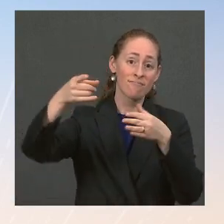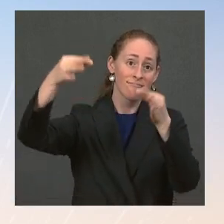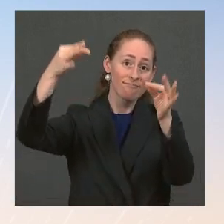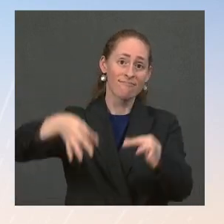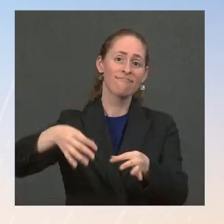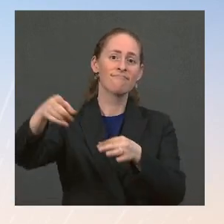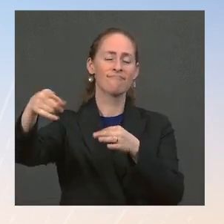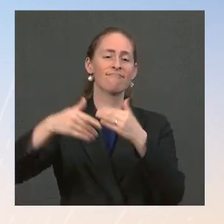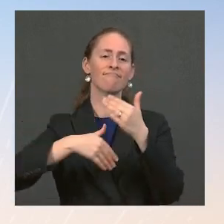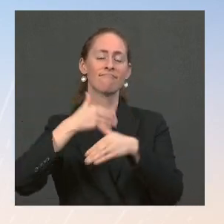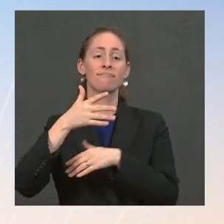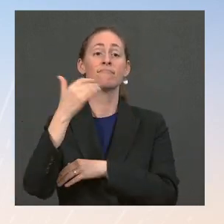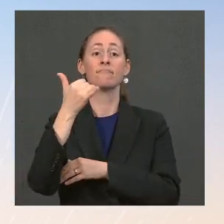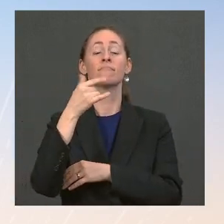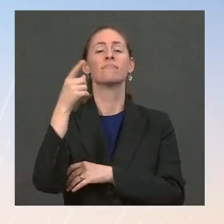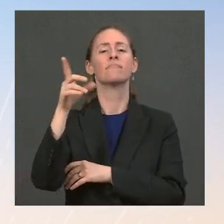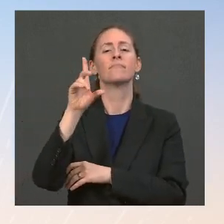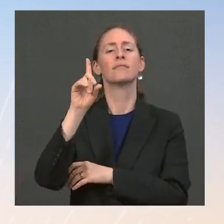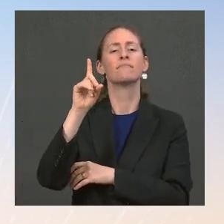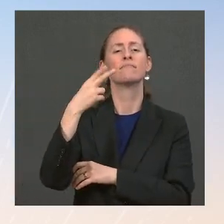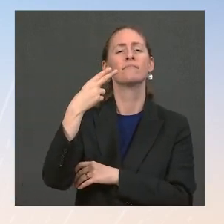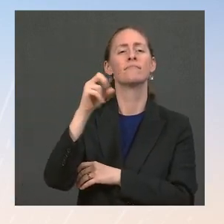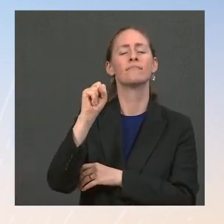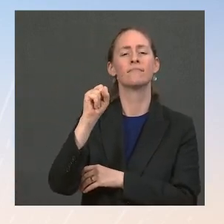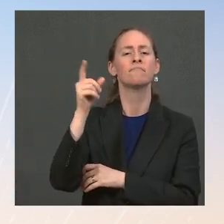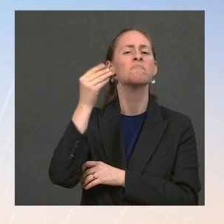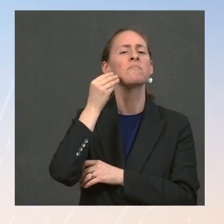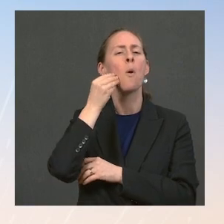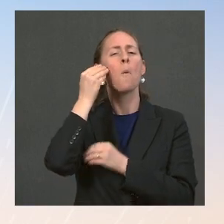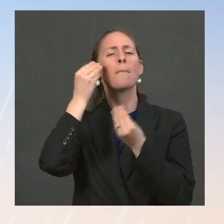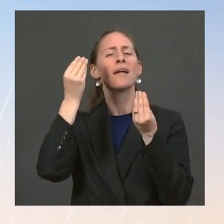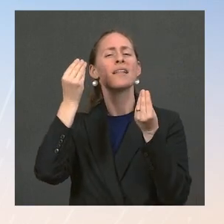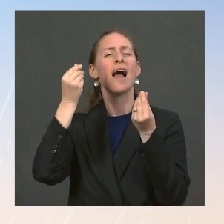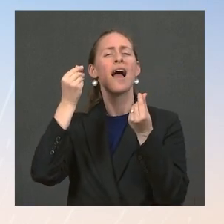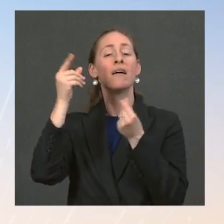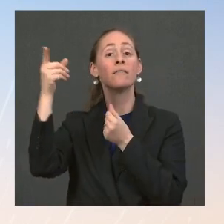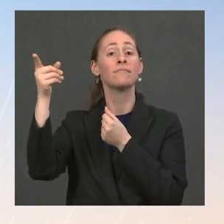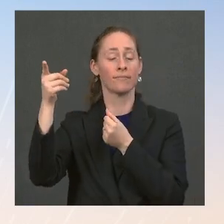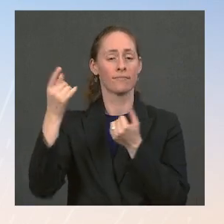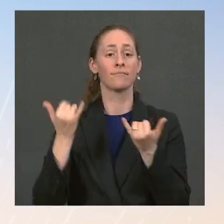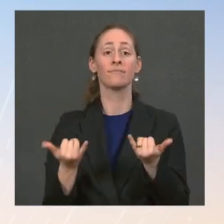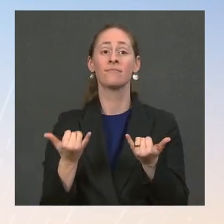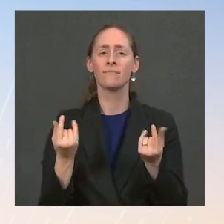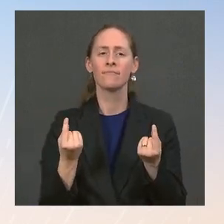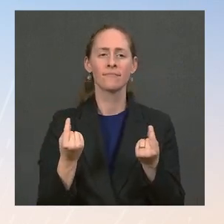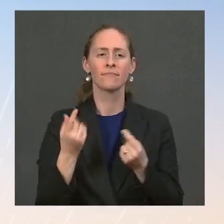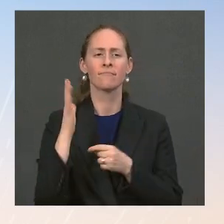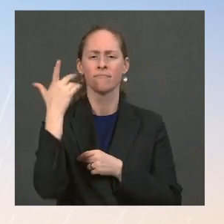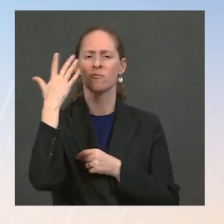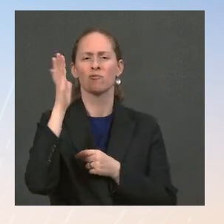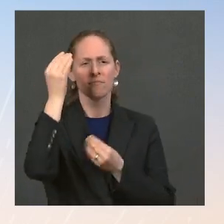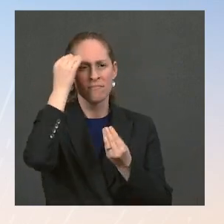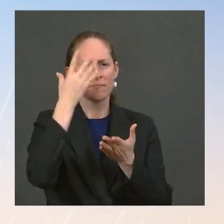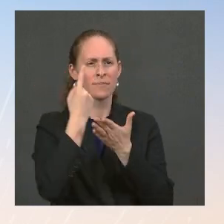I believe, issued a new memorandum just a few -- a week or so ago. I'm happy to get you that after the briefing, too, on our path forward.